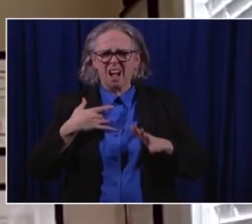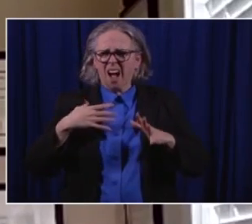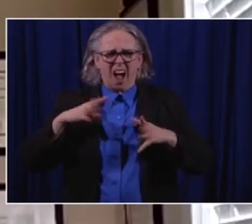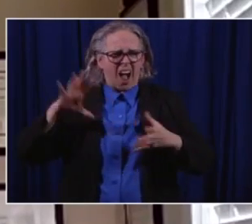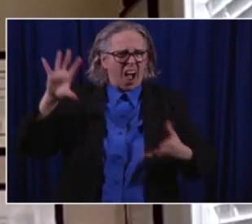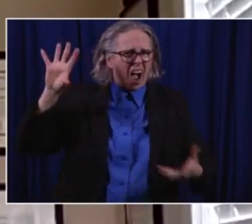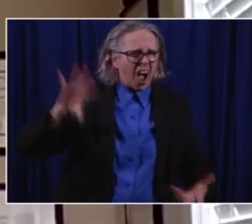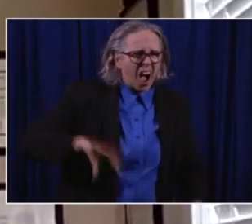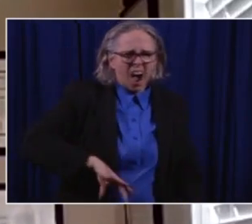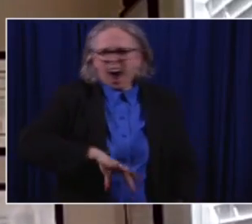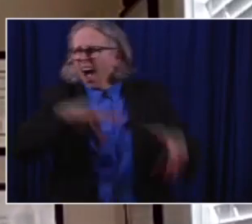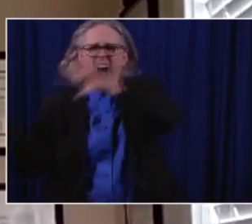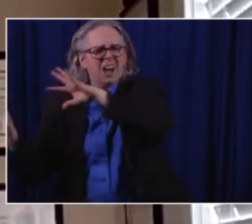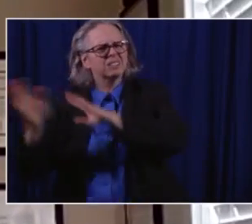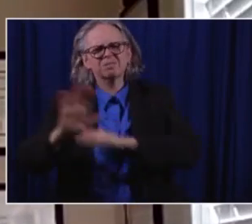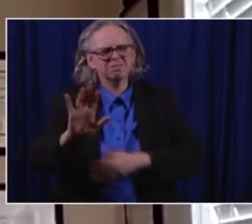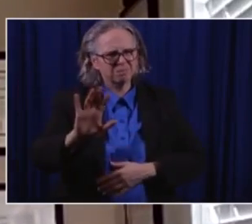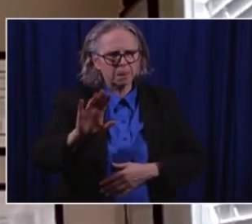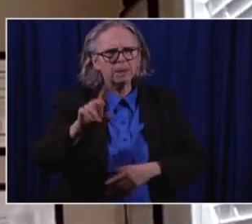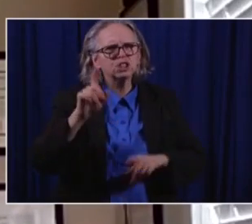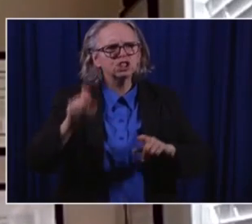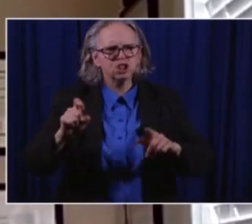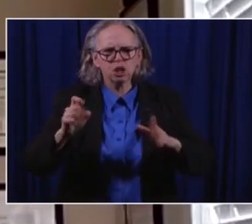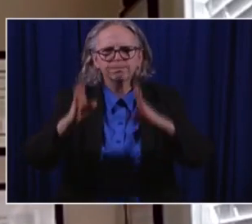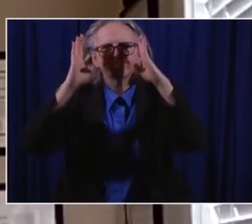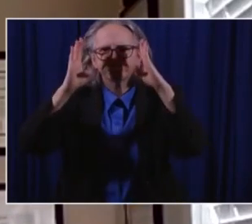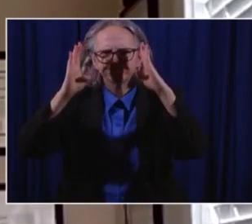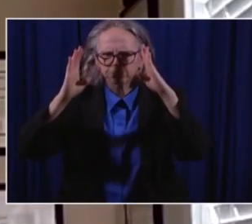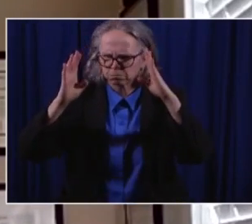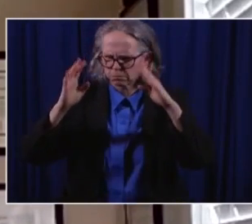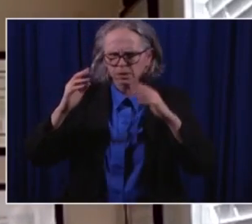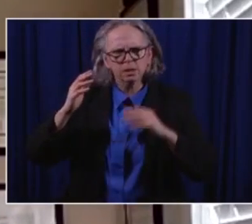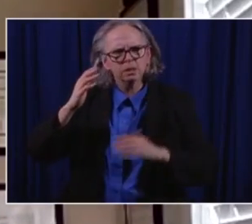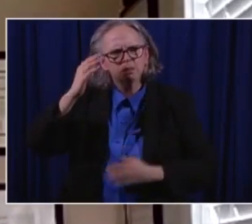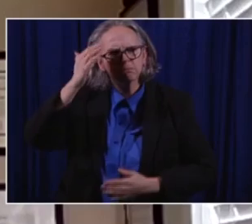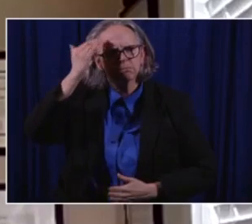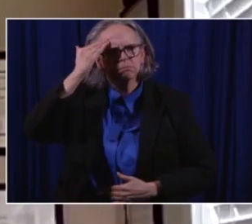community, how long will your surgery have to wait to start over reference. Governor I don't think this should cause